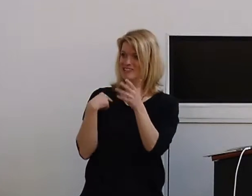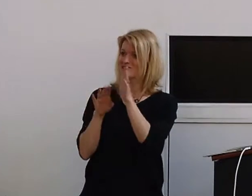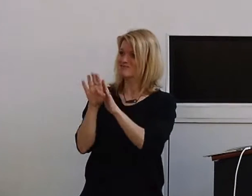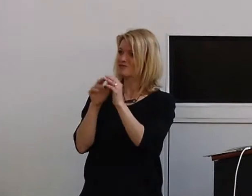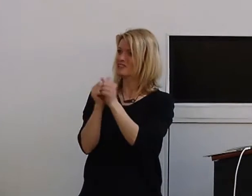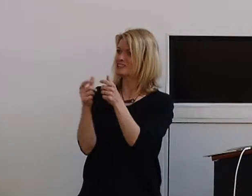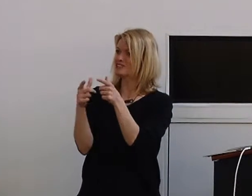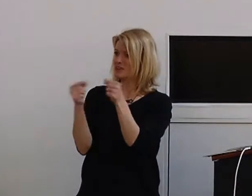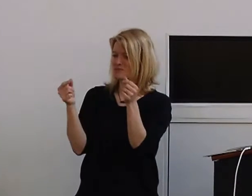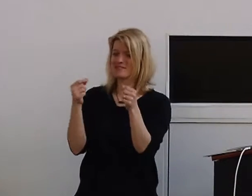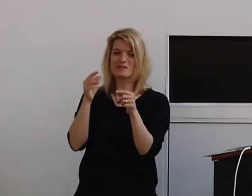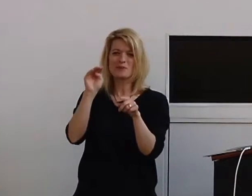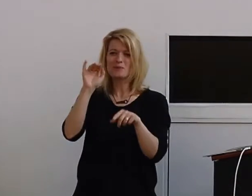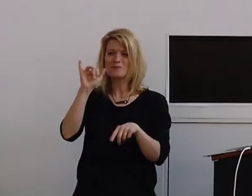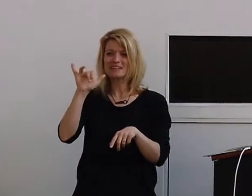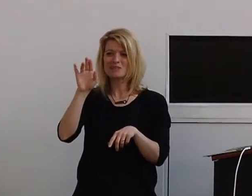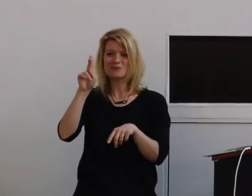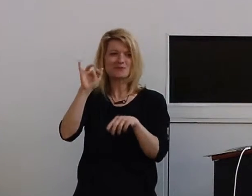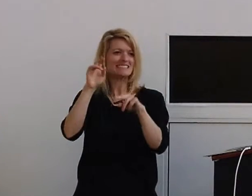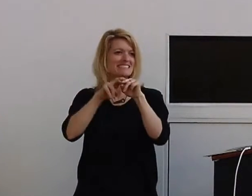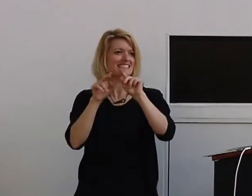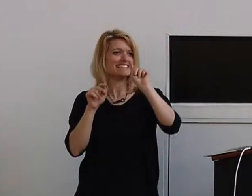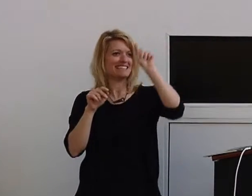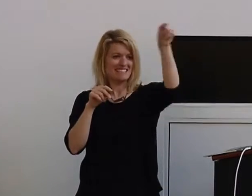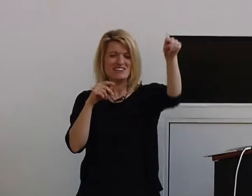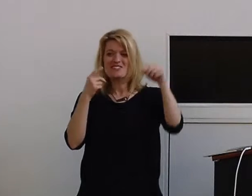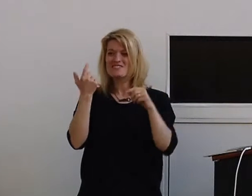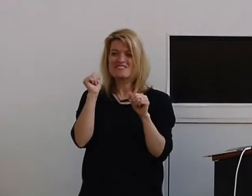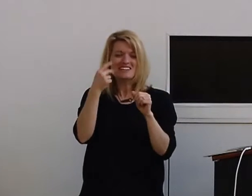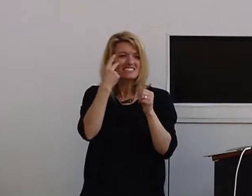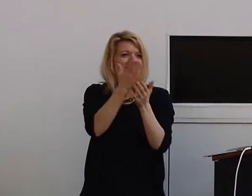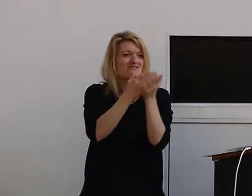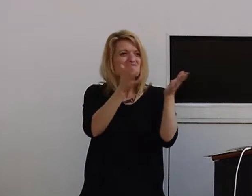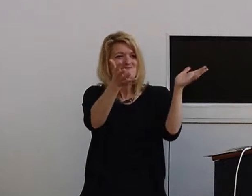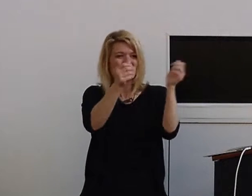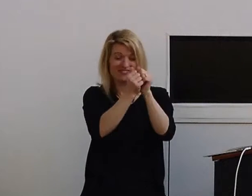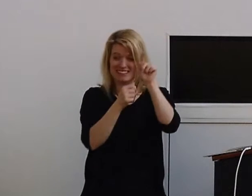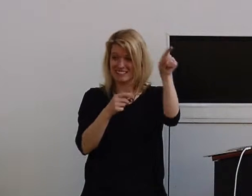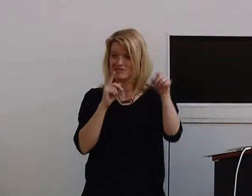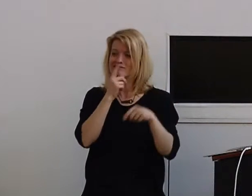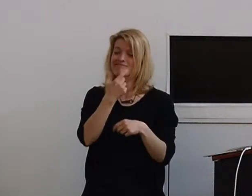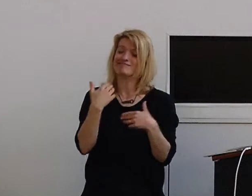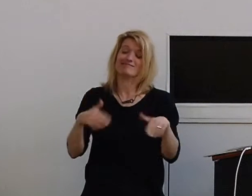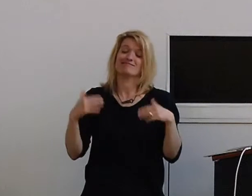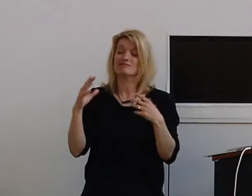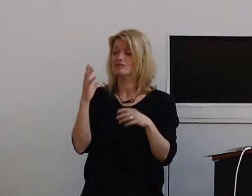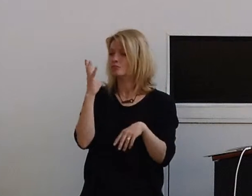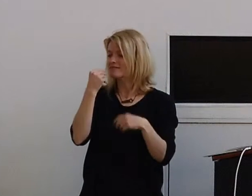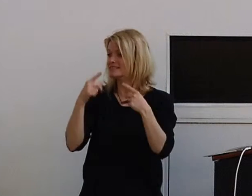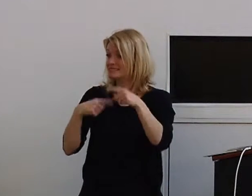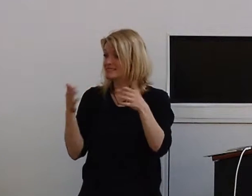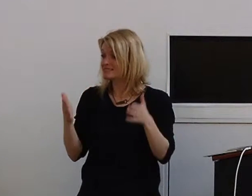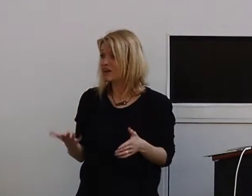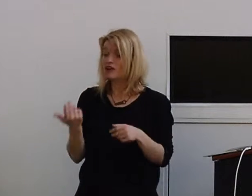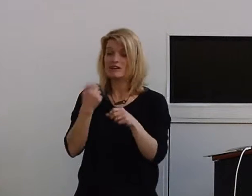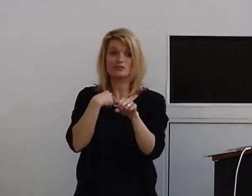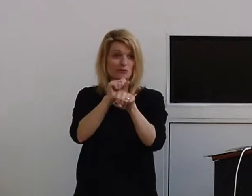working with Miyuki. She's here, sitting back there, and I see some of you have been talking with her.